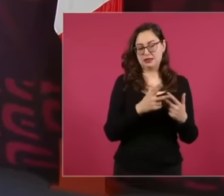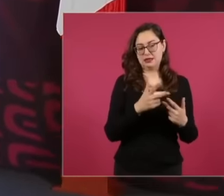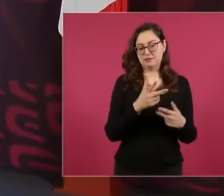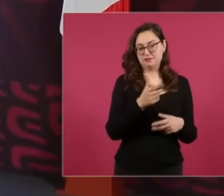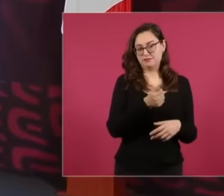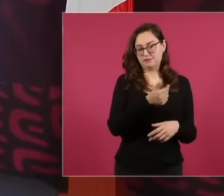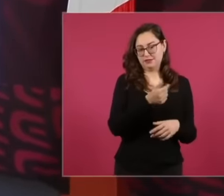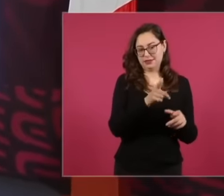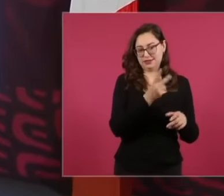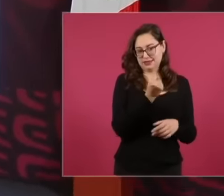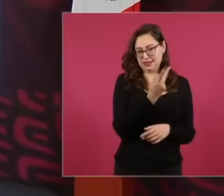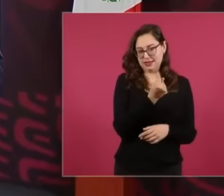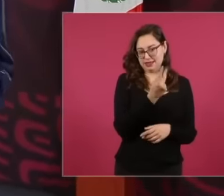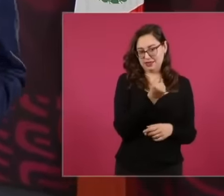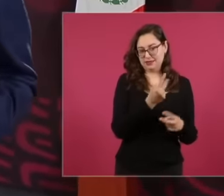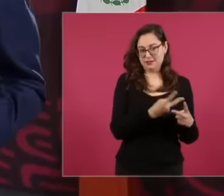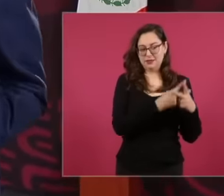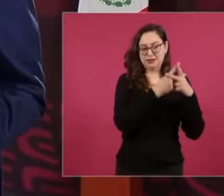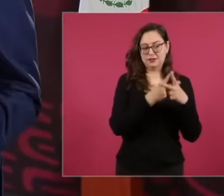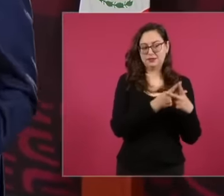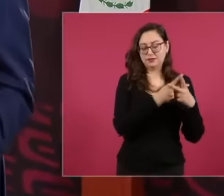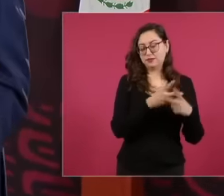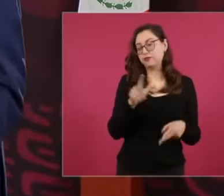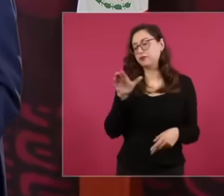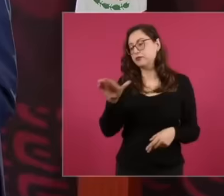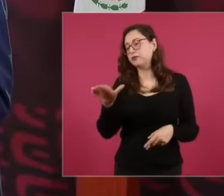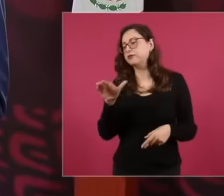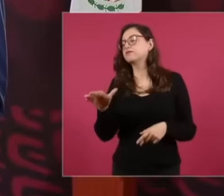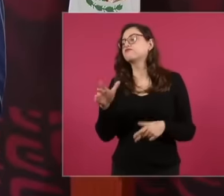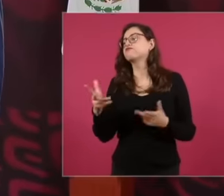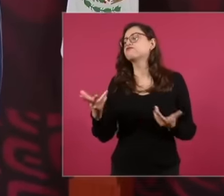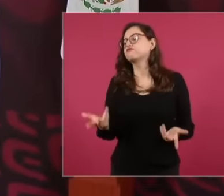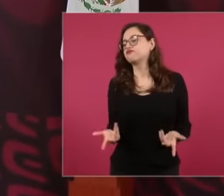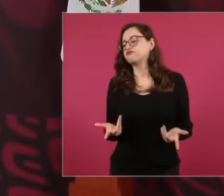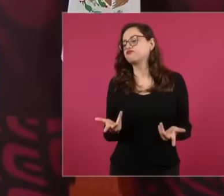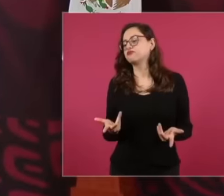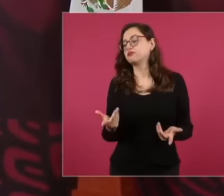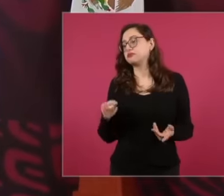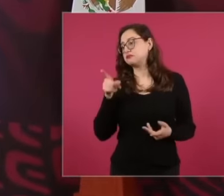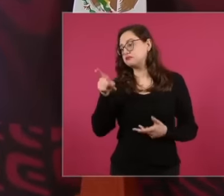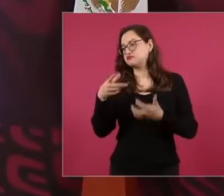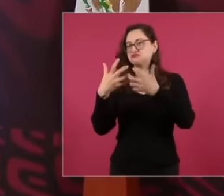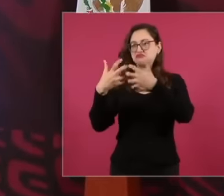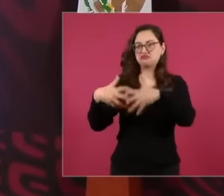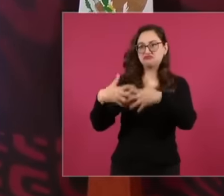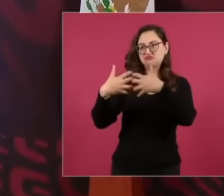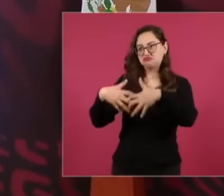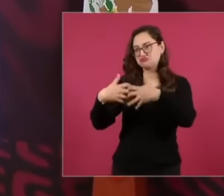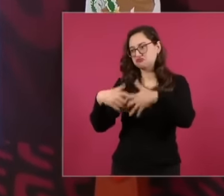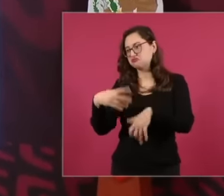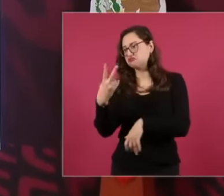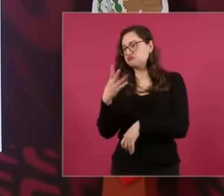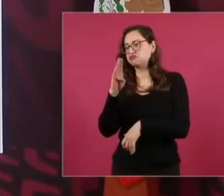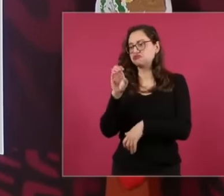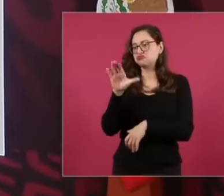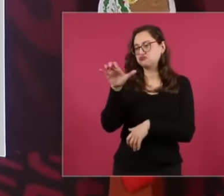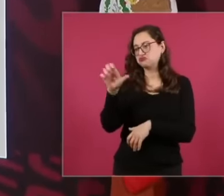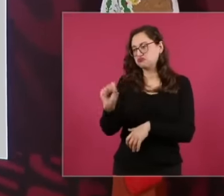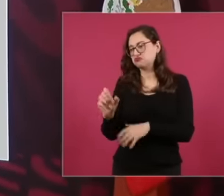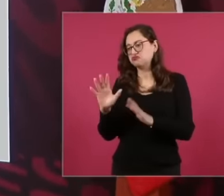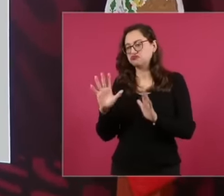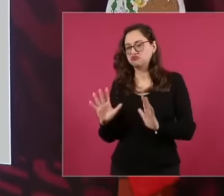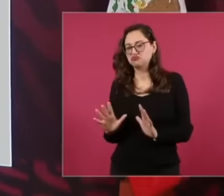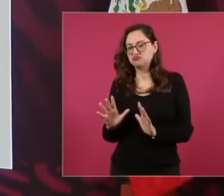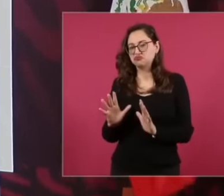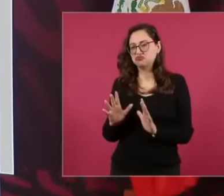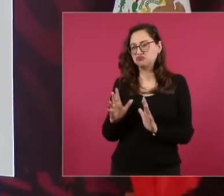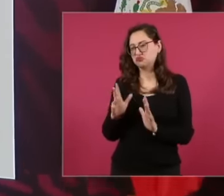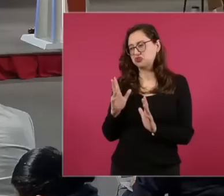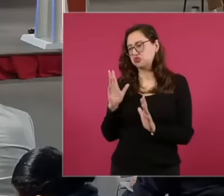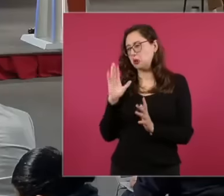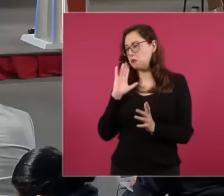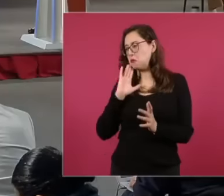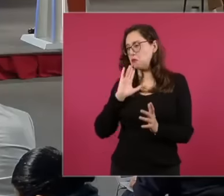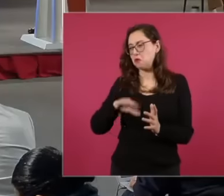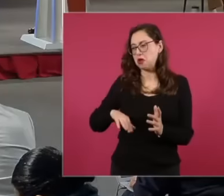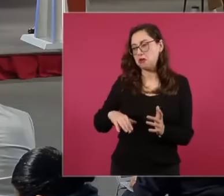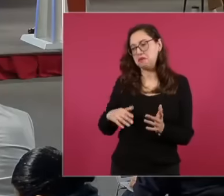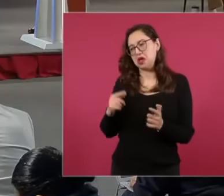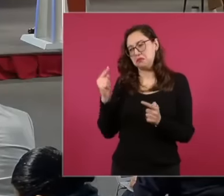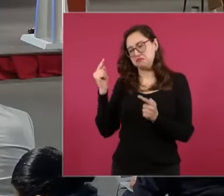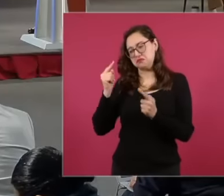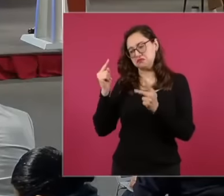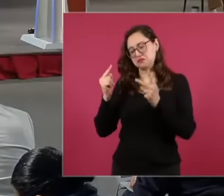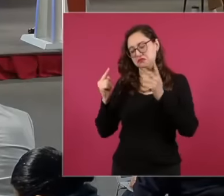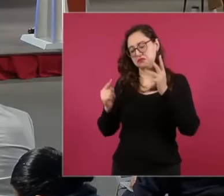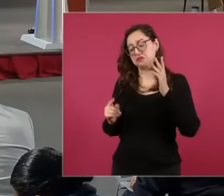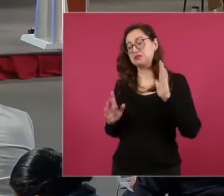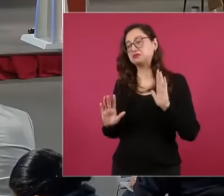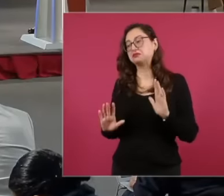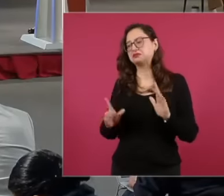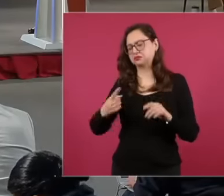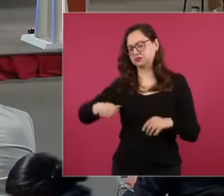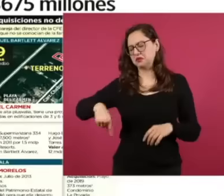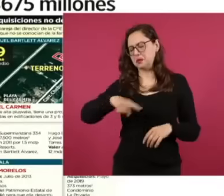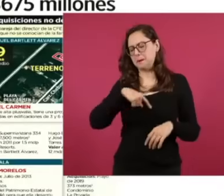information about the refinery that, look, two mouths are starting at 50%. Well, with that